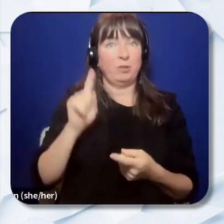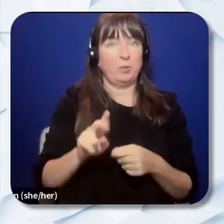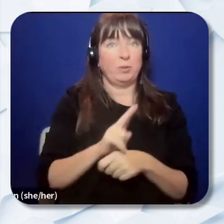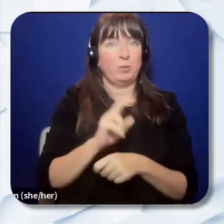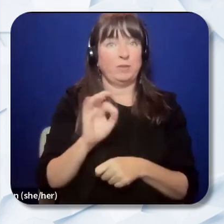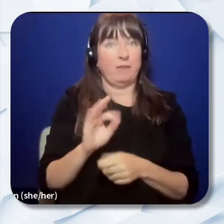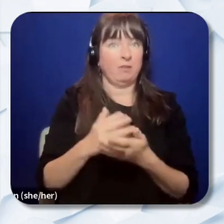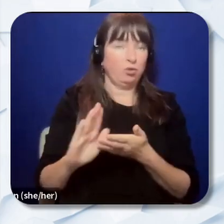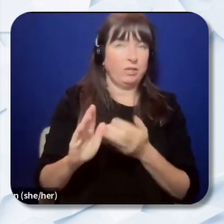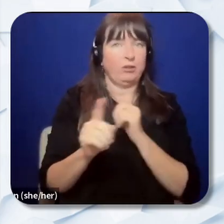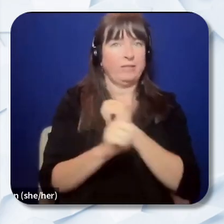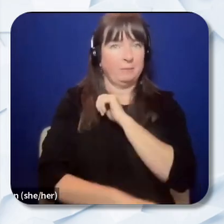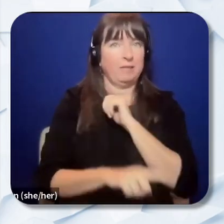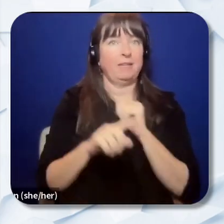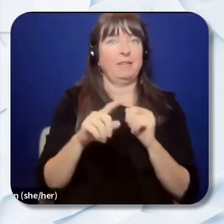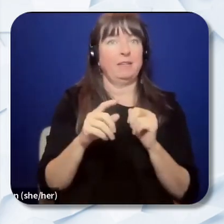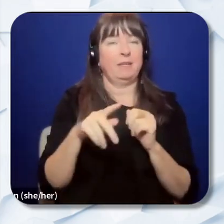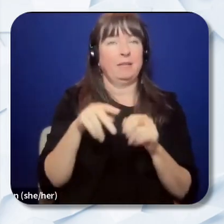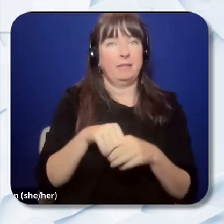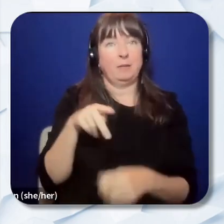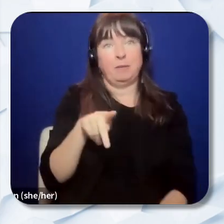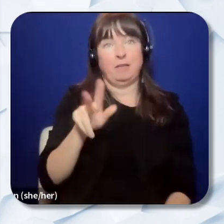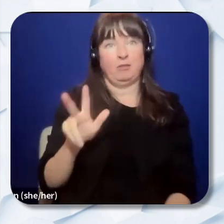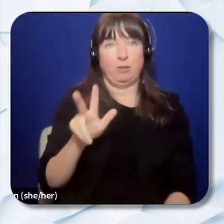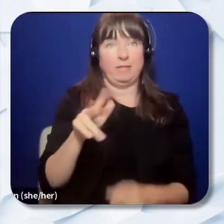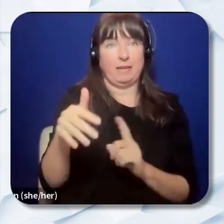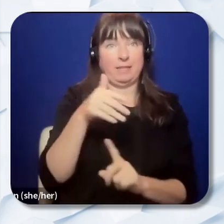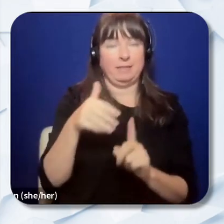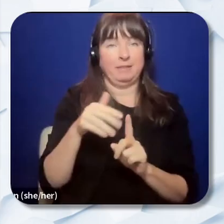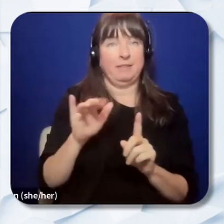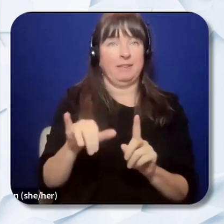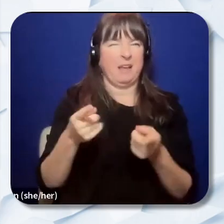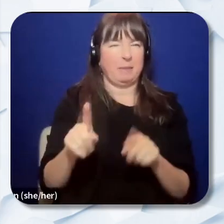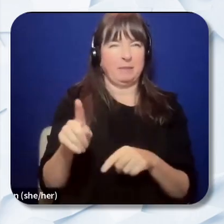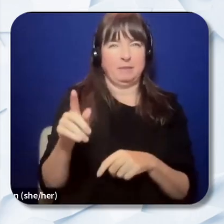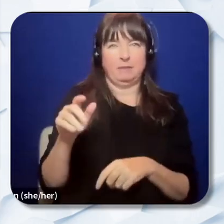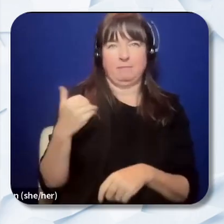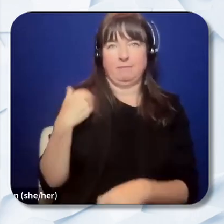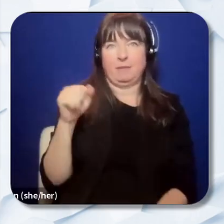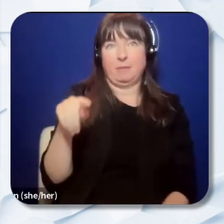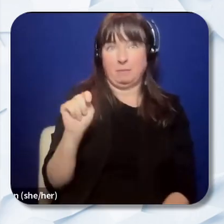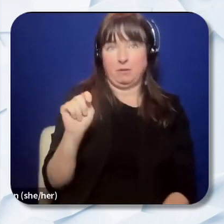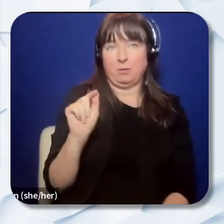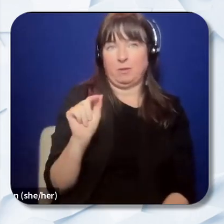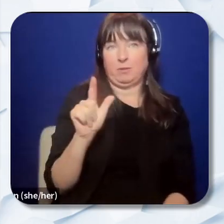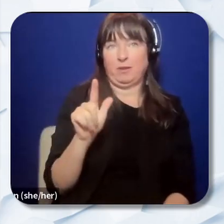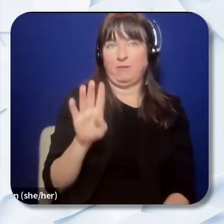Exclusionary Discipline in P-3 Settings” which was held in September 2024 has been posted to